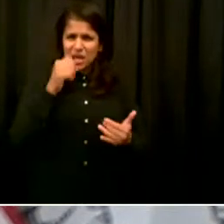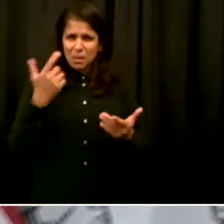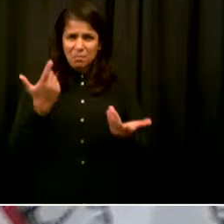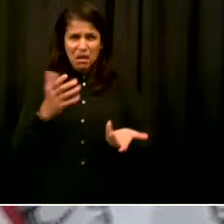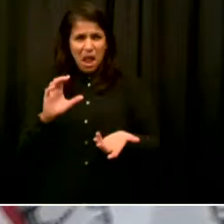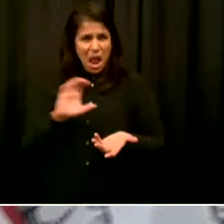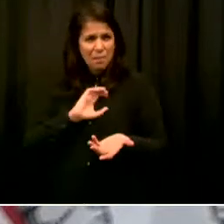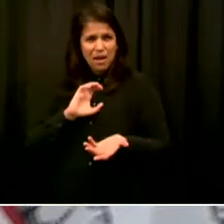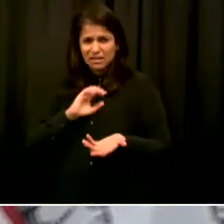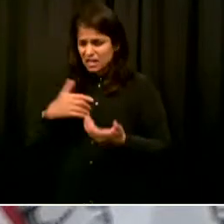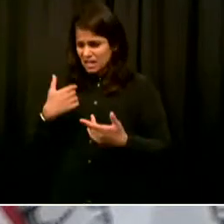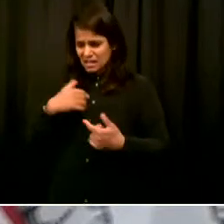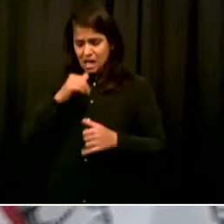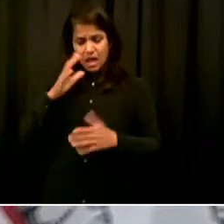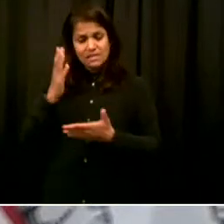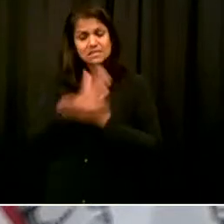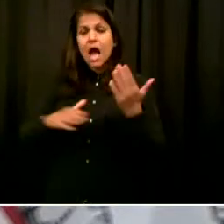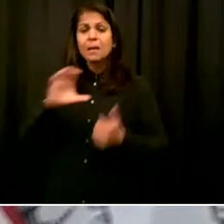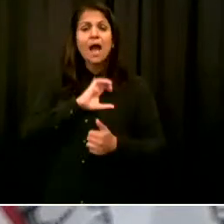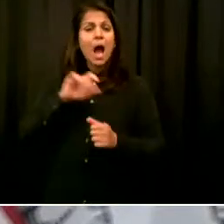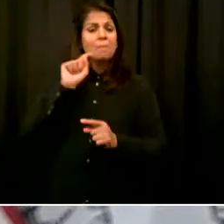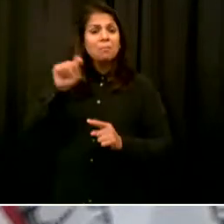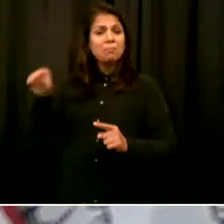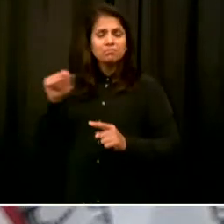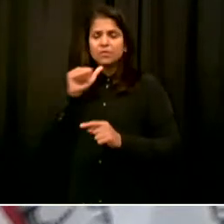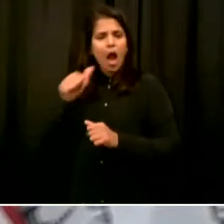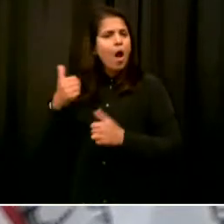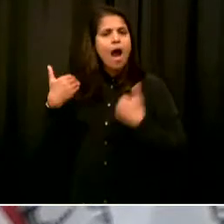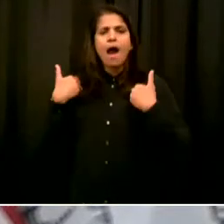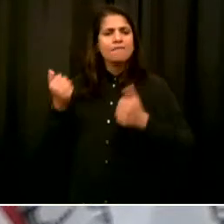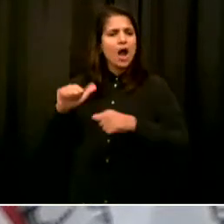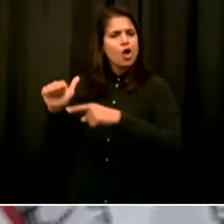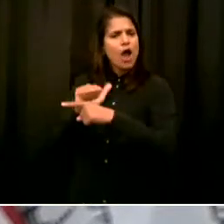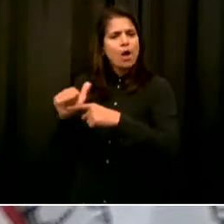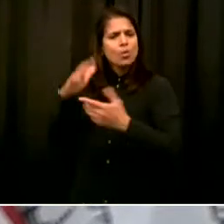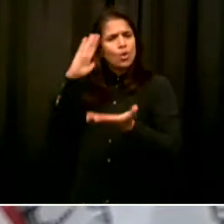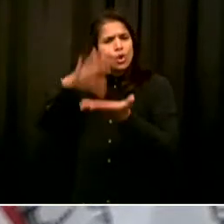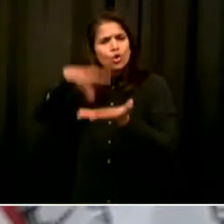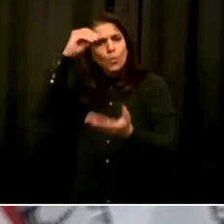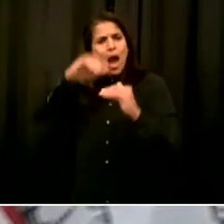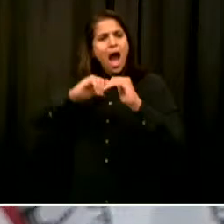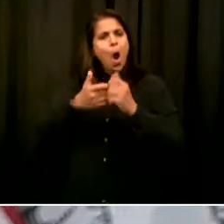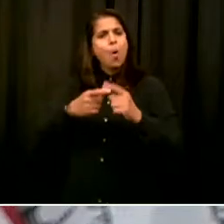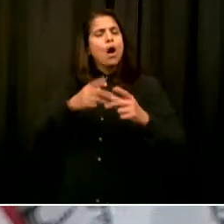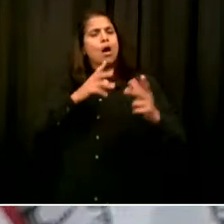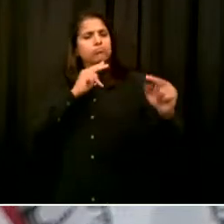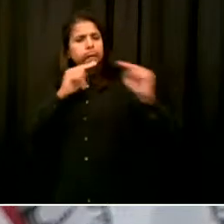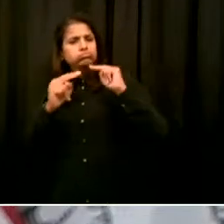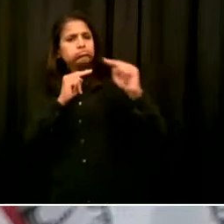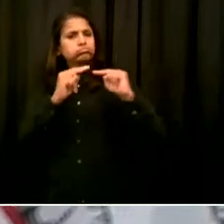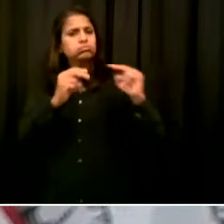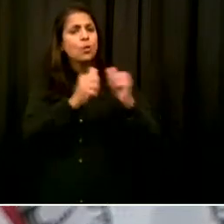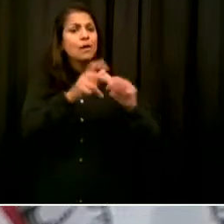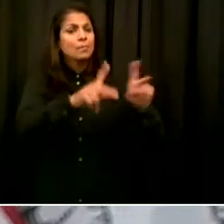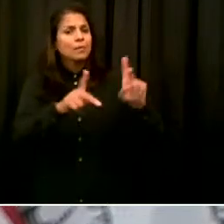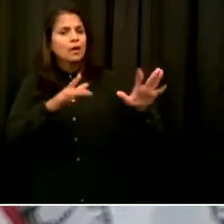ESCALATION IS NOT THE FIRST CHOICE?